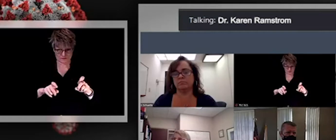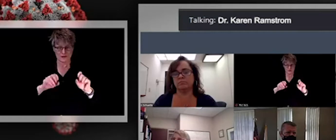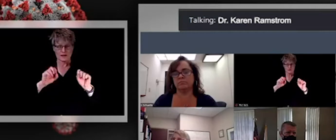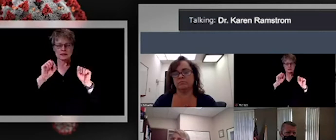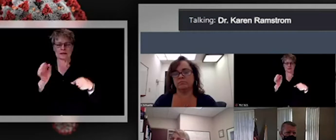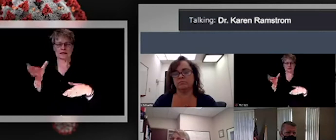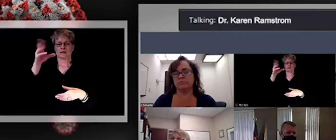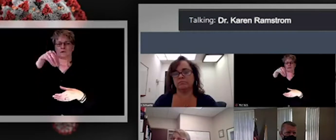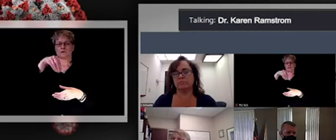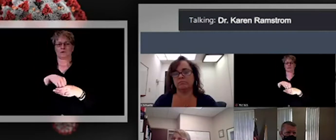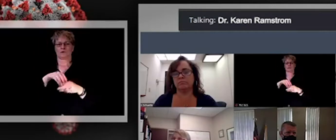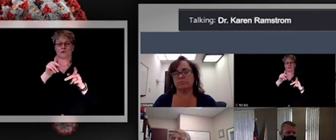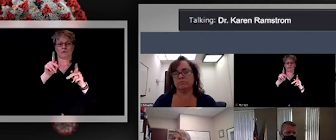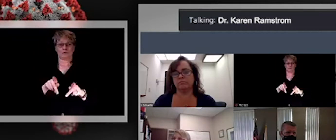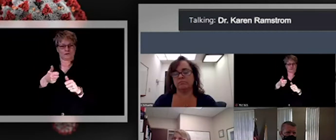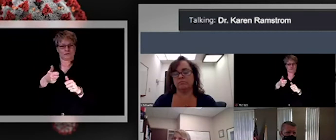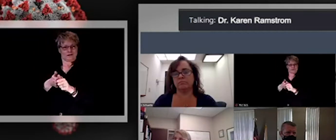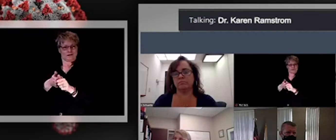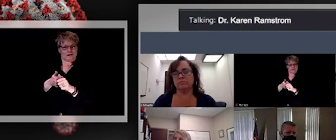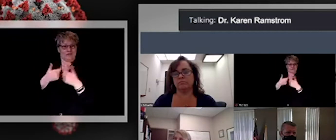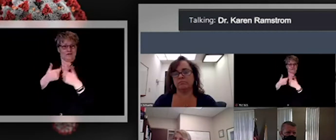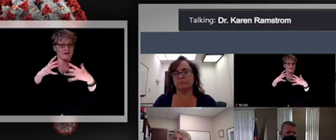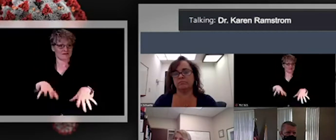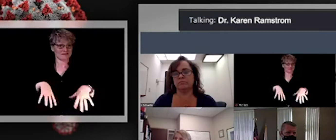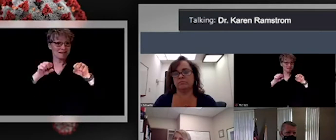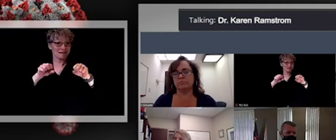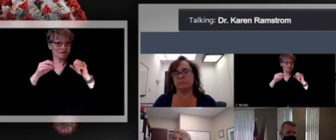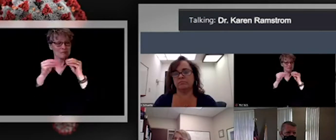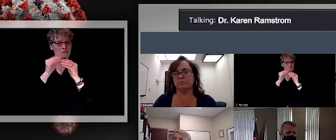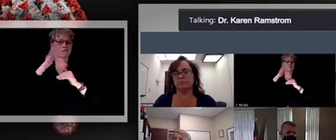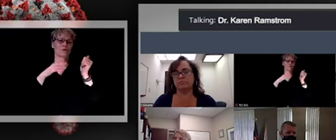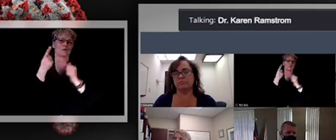with more than one test. There used to be a testing strategy to release from isolation.